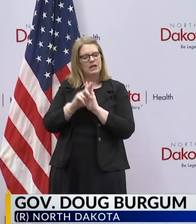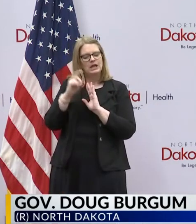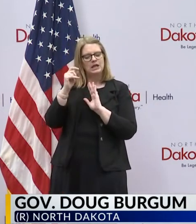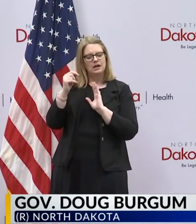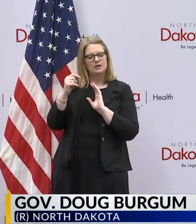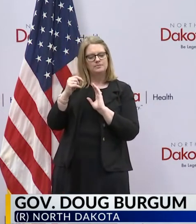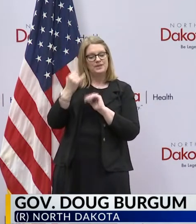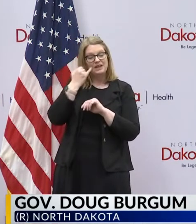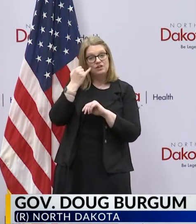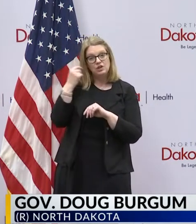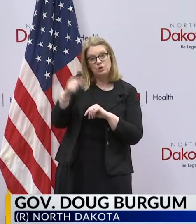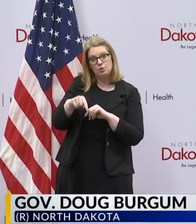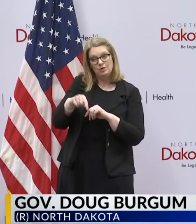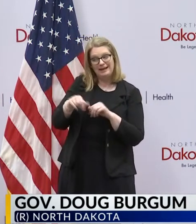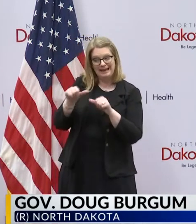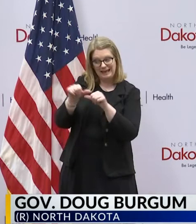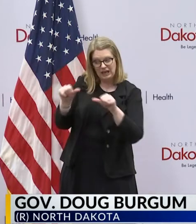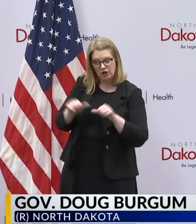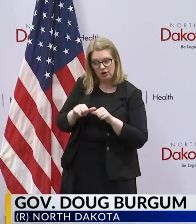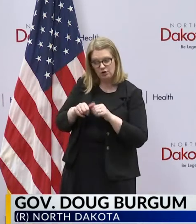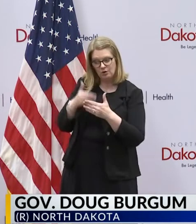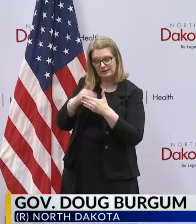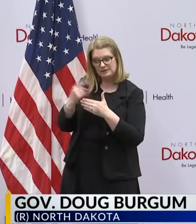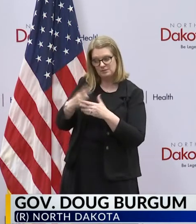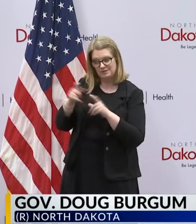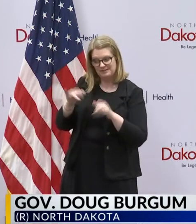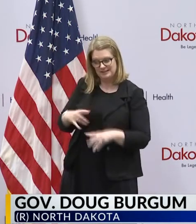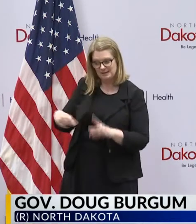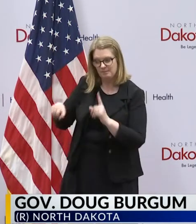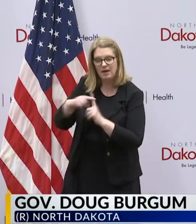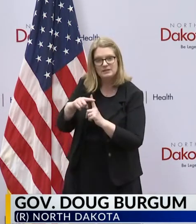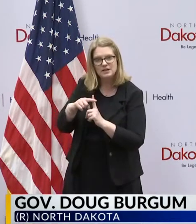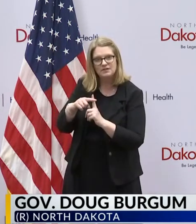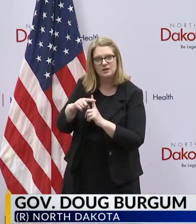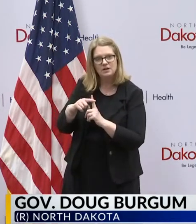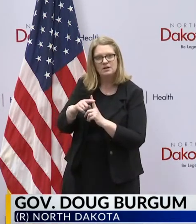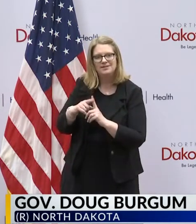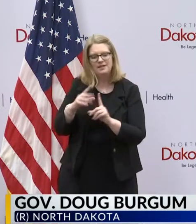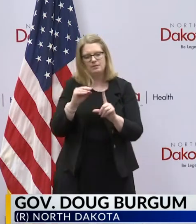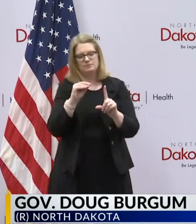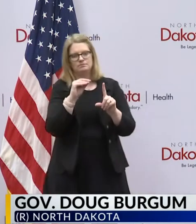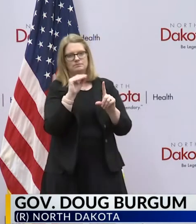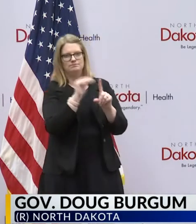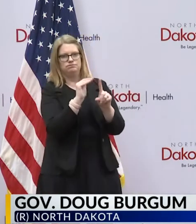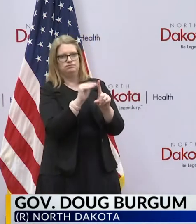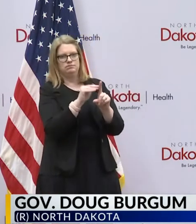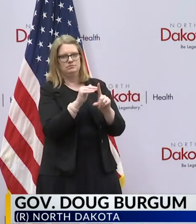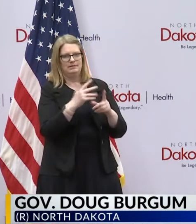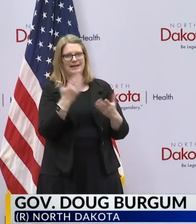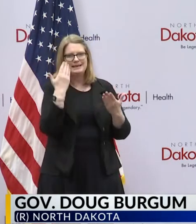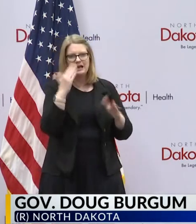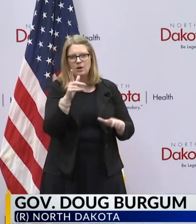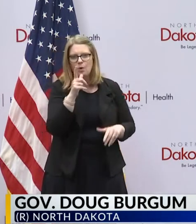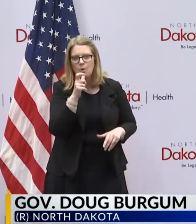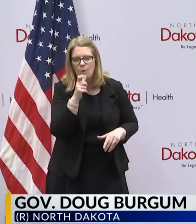WE WOULD BE ABLE TO IDENTIFY IF YOU WERE IN A LOCATION OR NEAR ANOTHER PERSON WHO TESTED POSITIVE, THERE WOULD BE A WAY